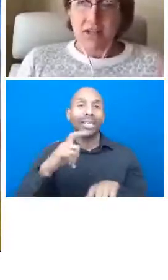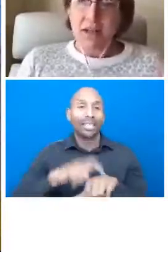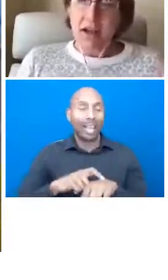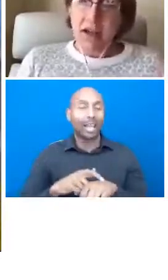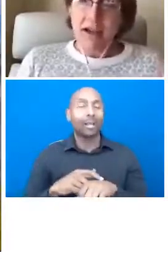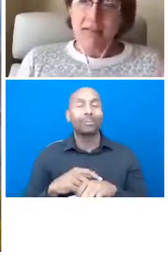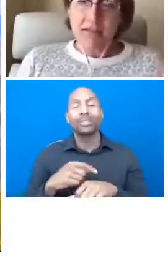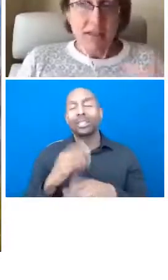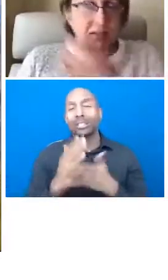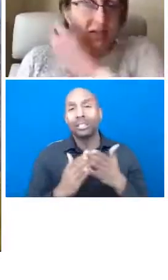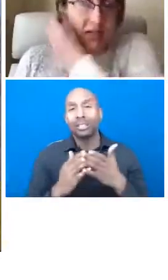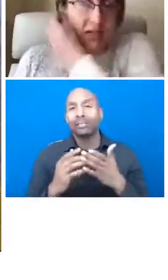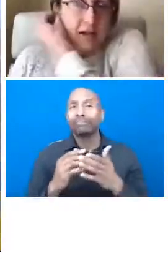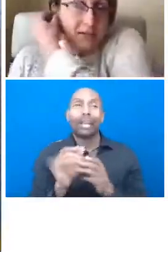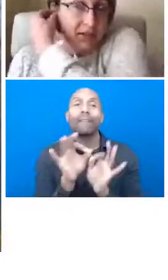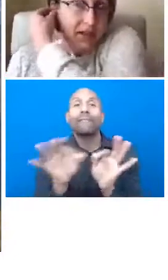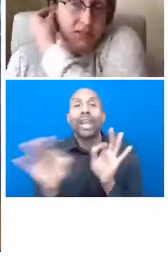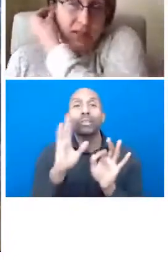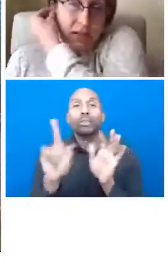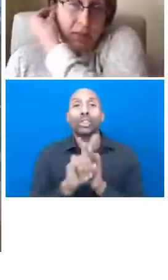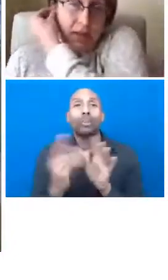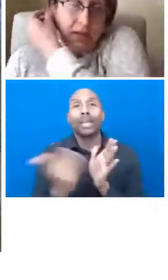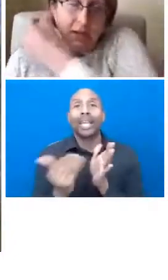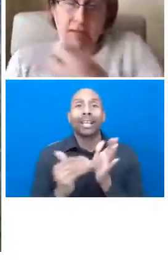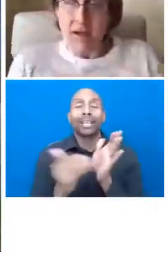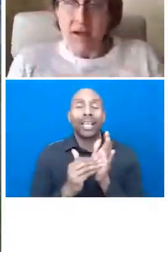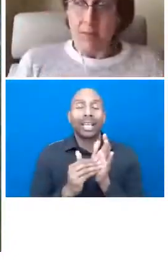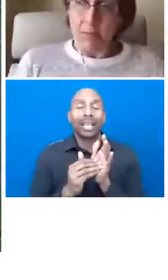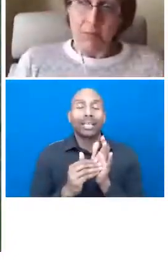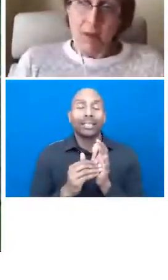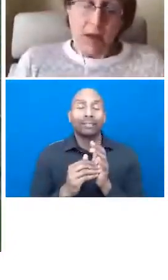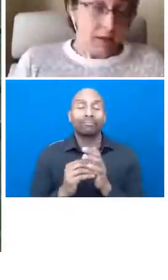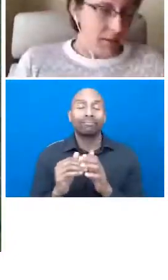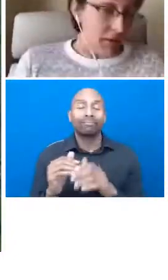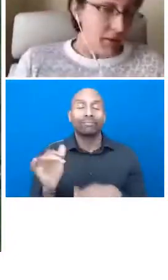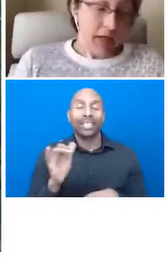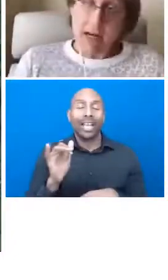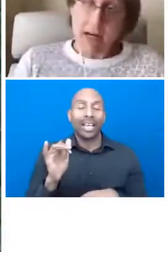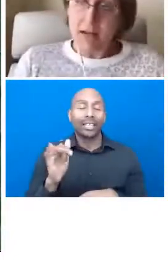I have a safety net because I'm middle class.